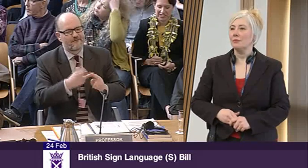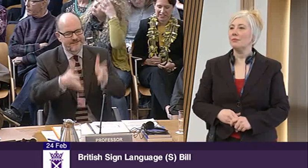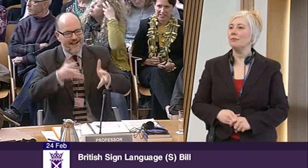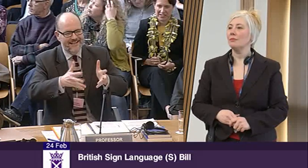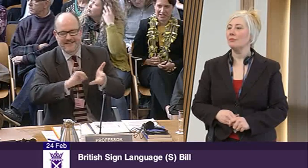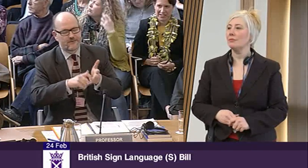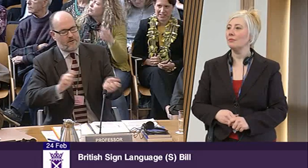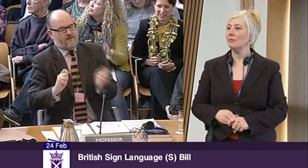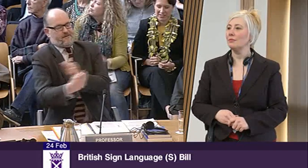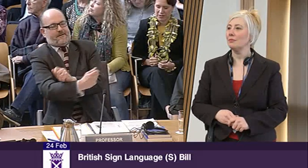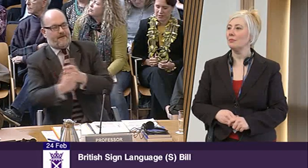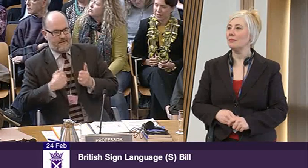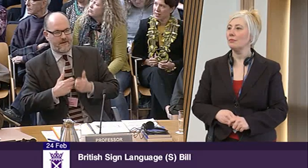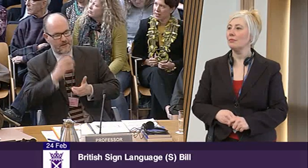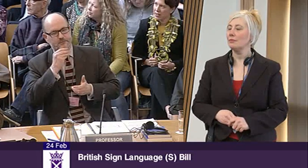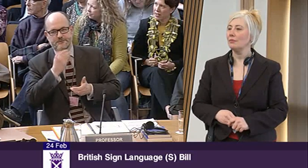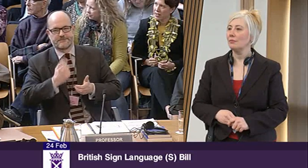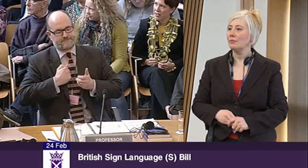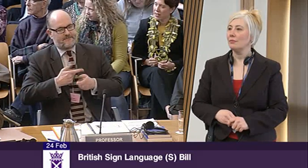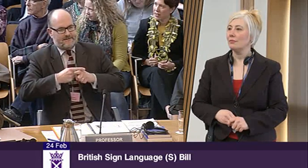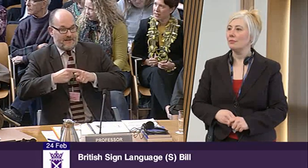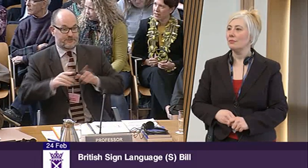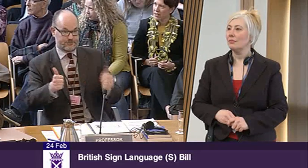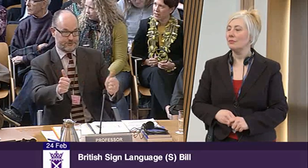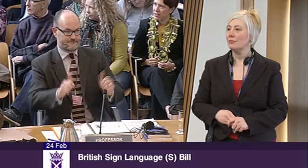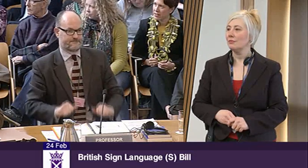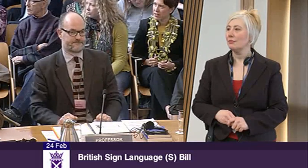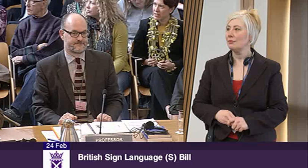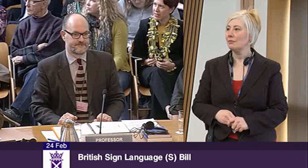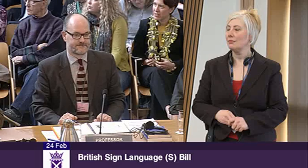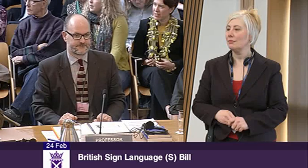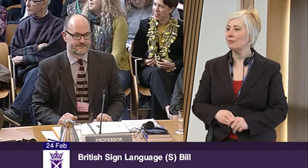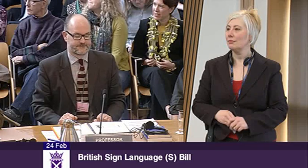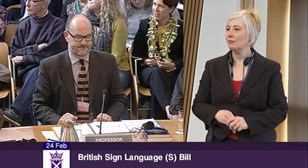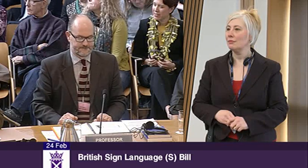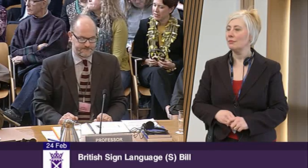for both sides, I will switch from British Sign Language back to my first language, which is English.